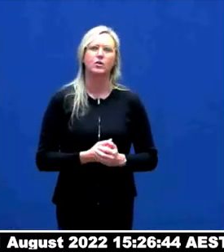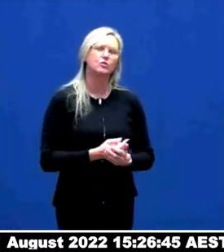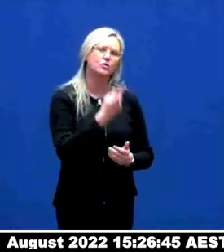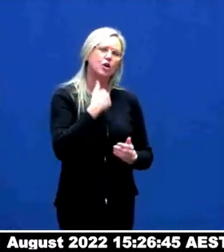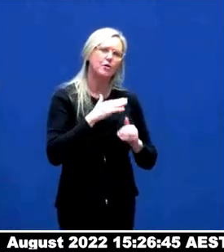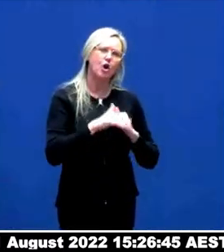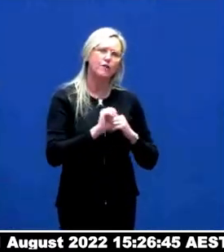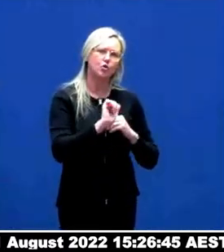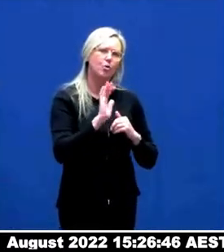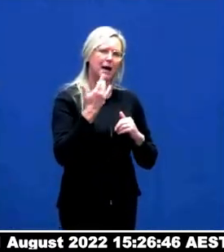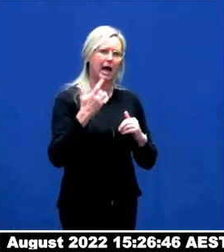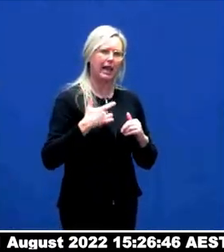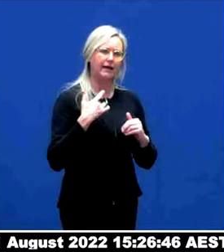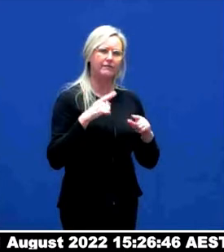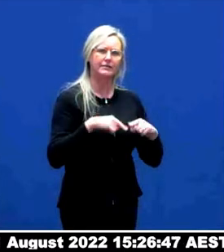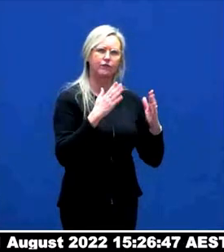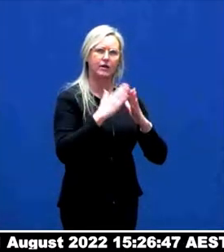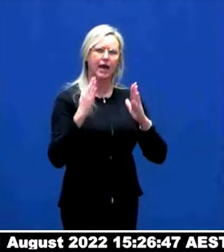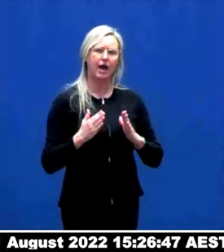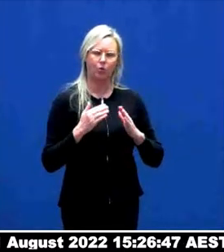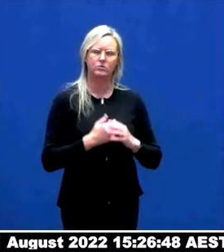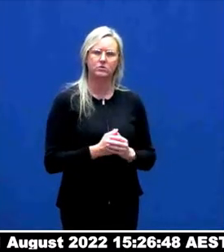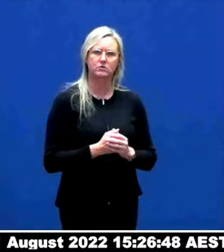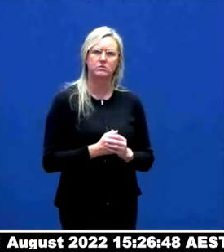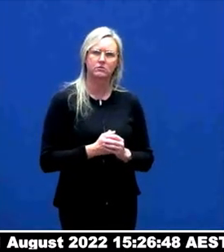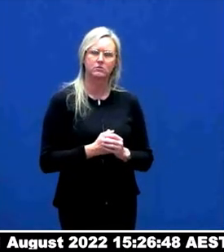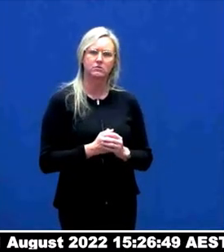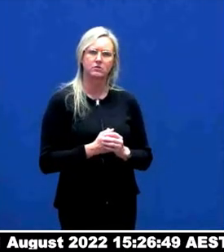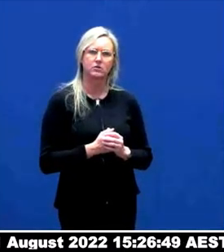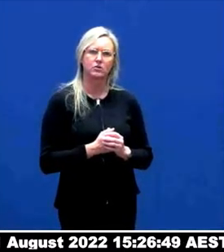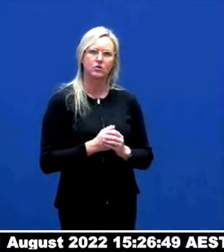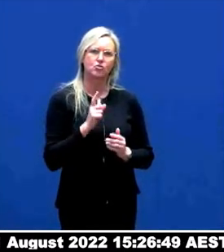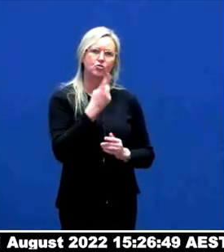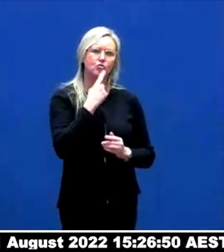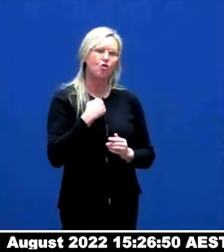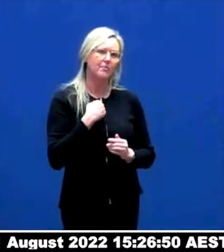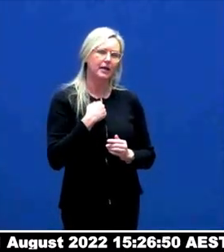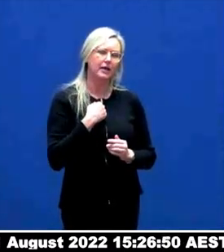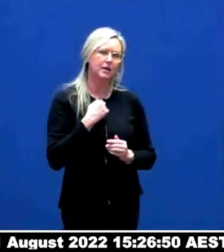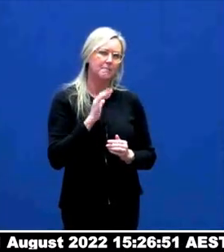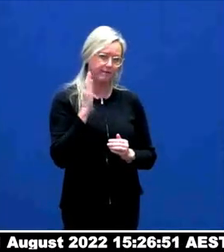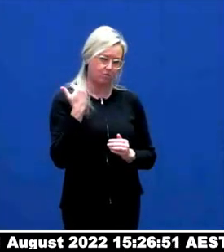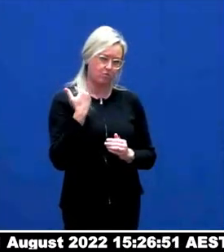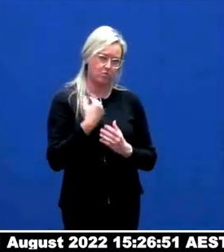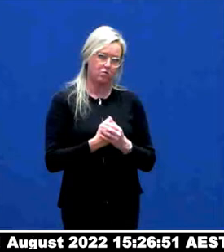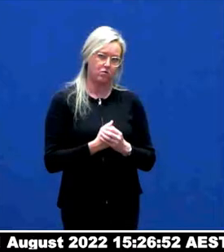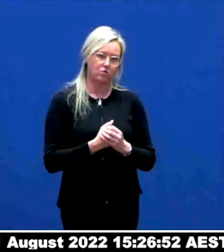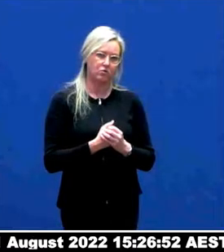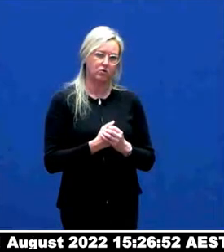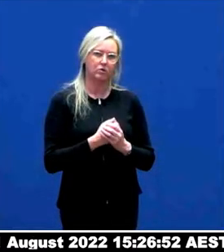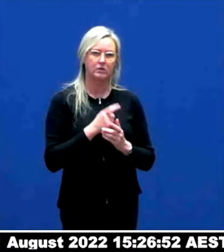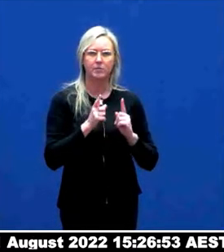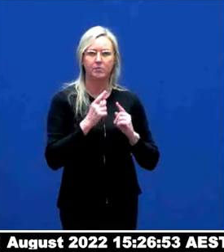when you chatted to me before, there's in and out of hostels and boarding houses?